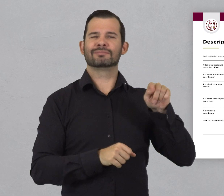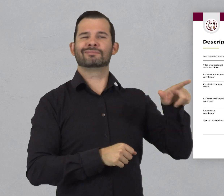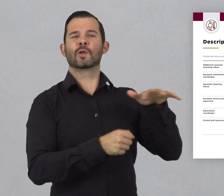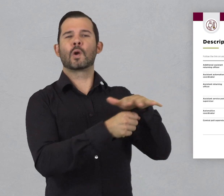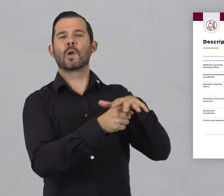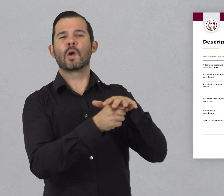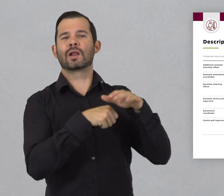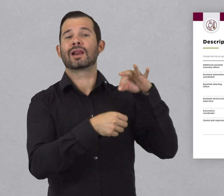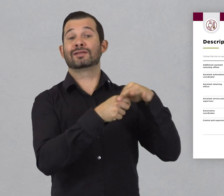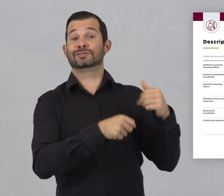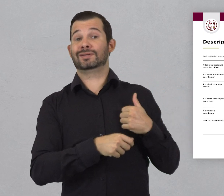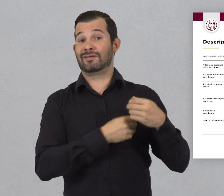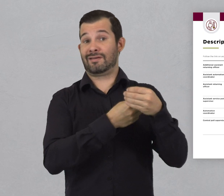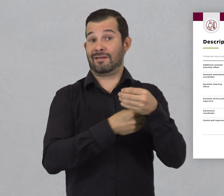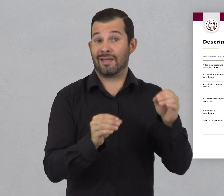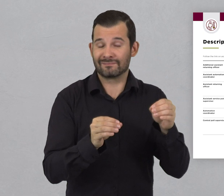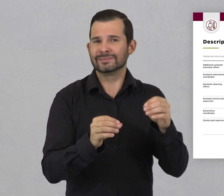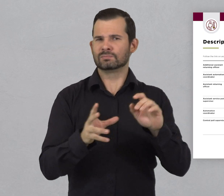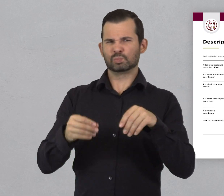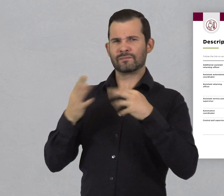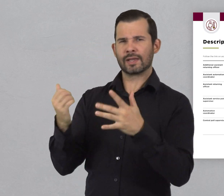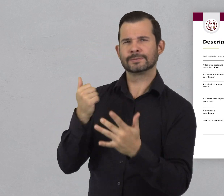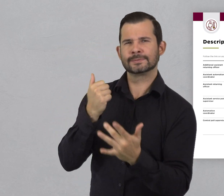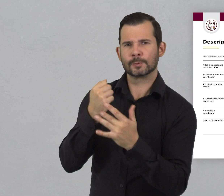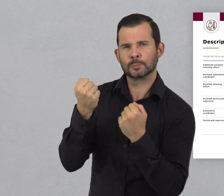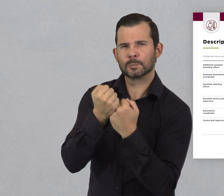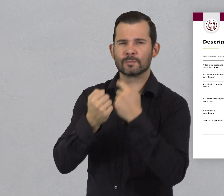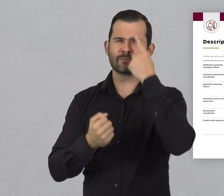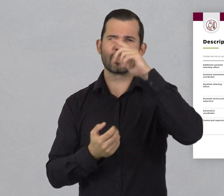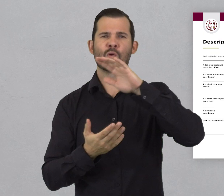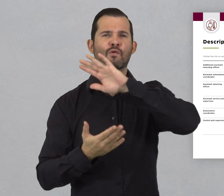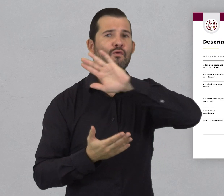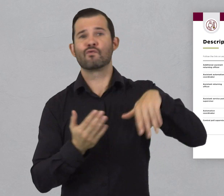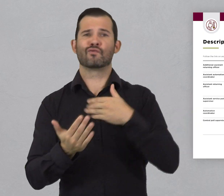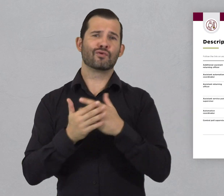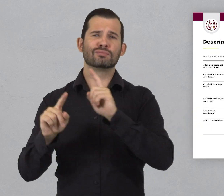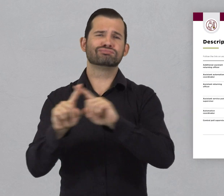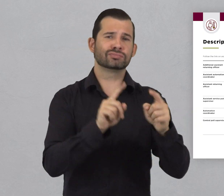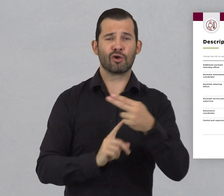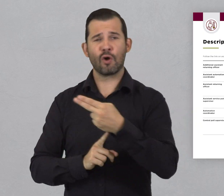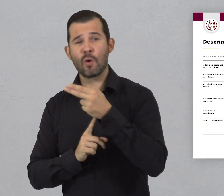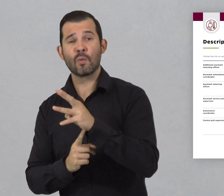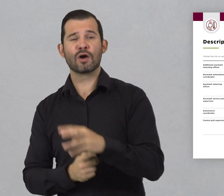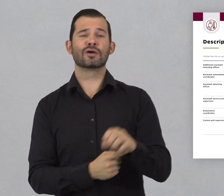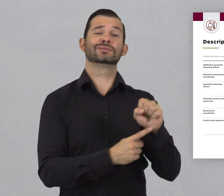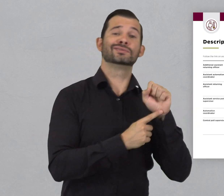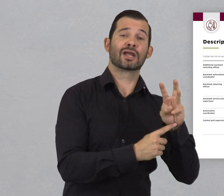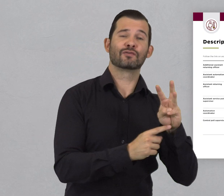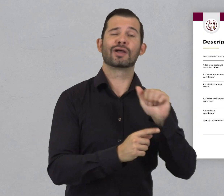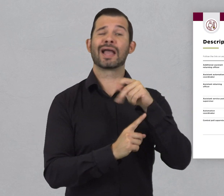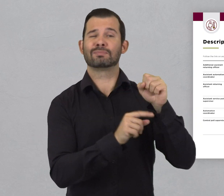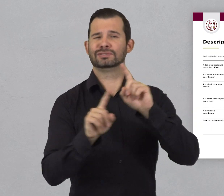Canada office and provides technical support for all hardware and software applications.